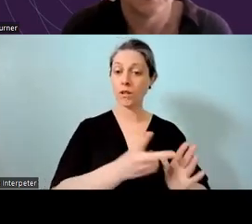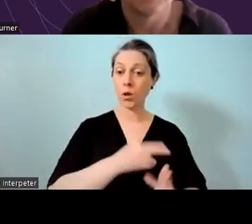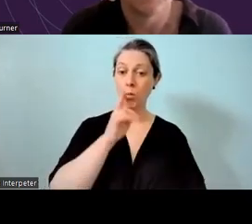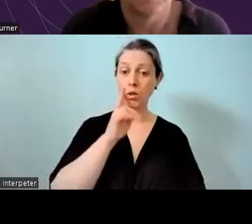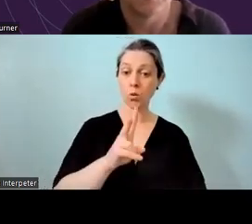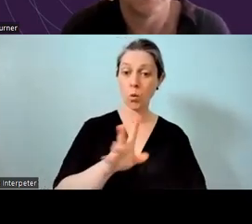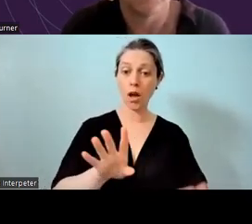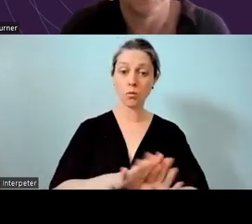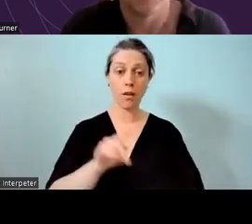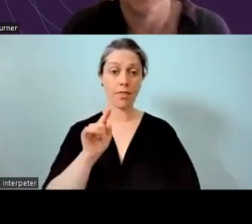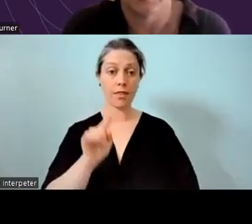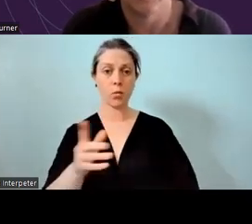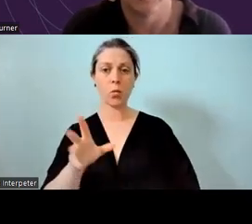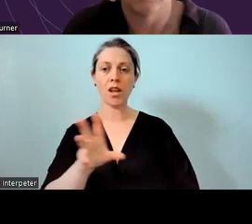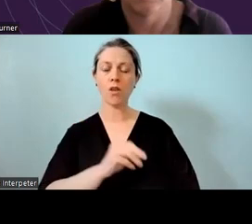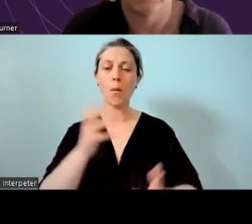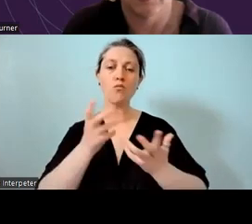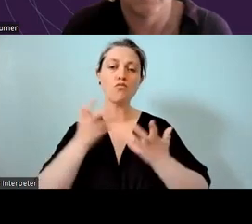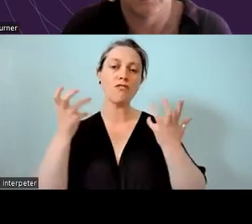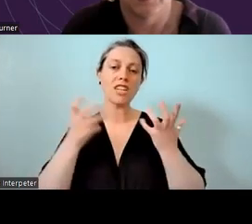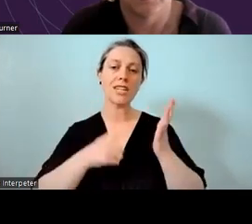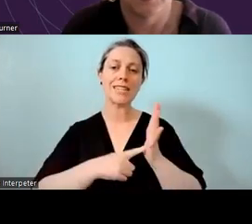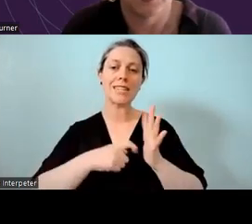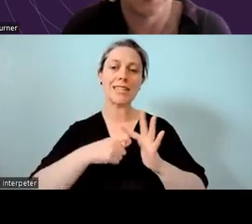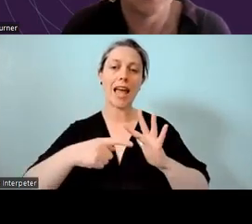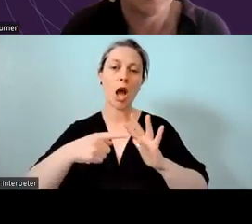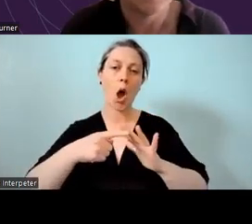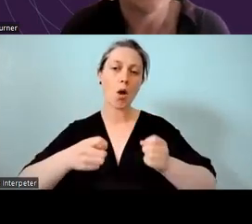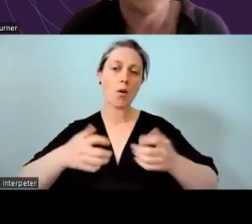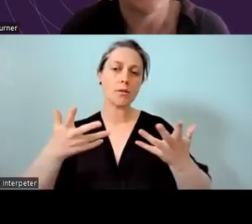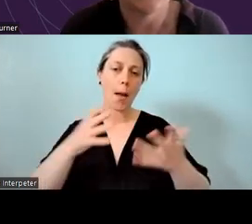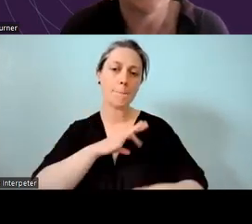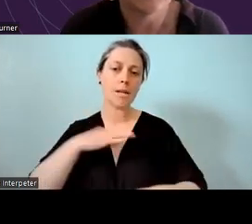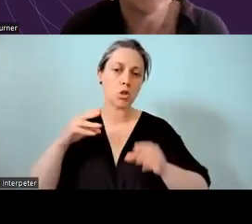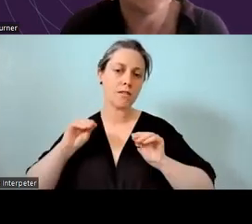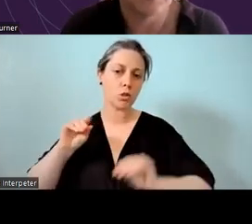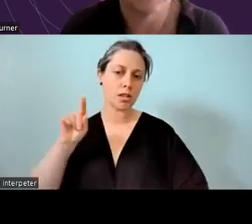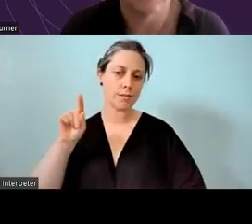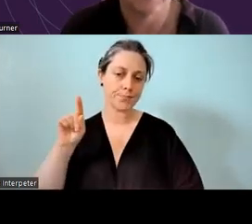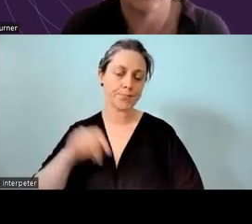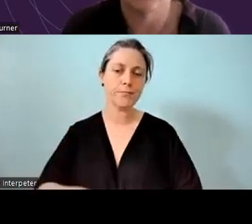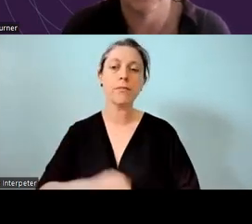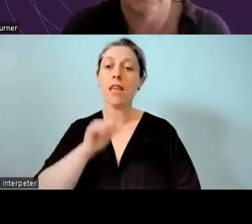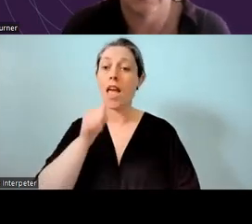is actually from the refresh te kei ai site for the Ministry of Education. So if you haven't been and had a look